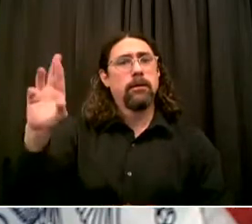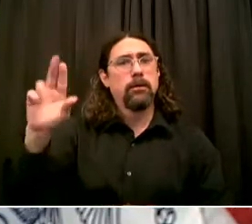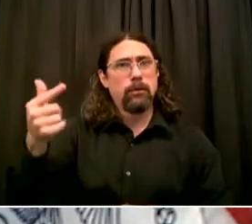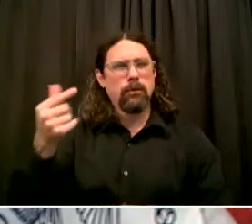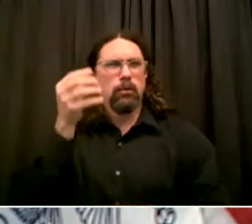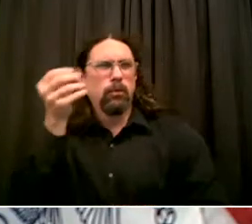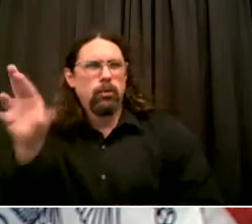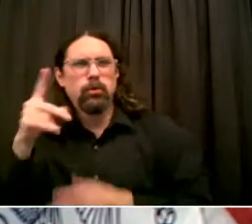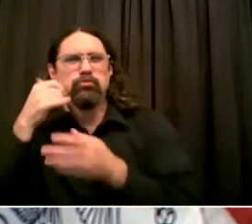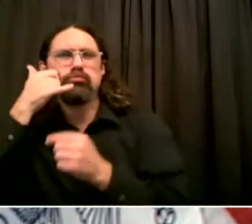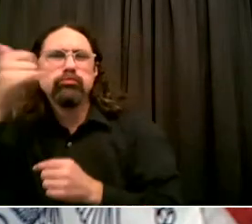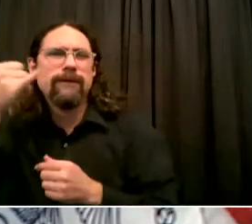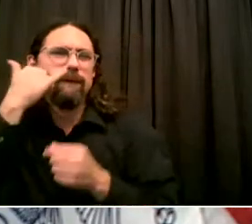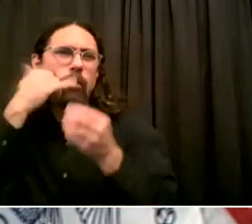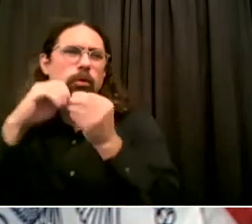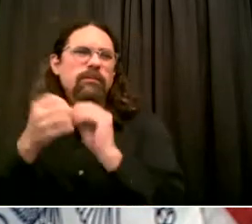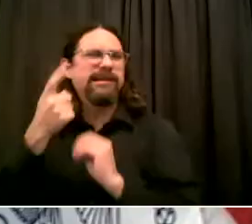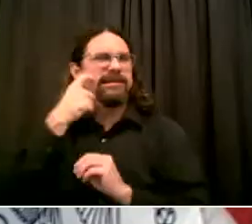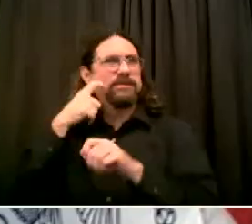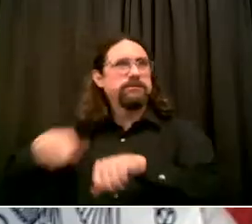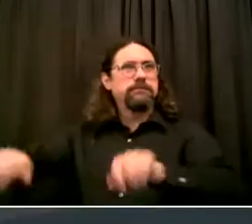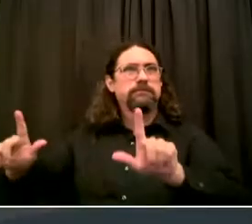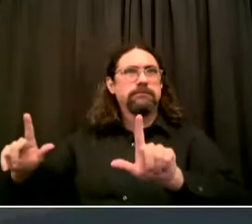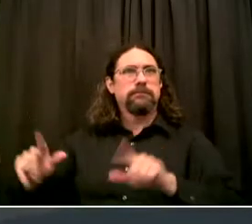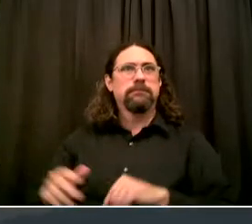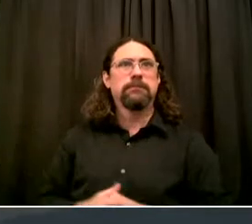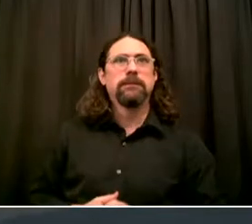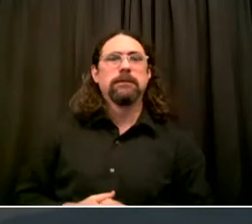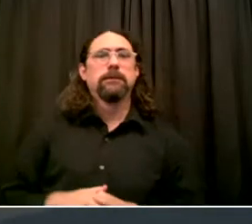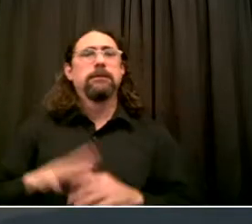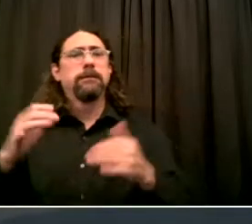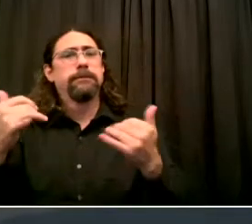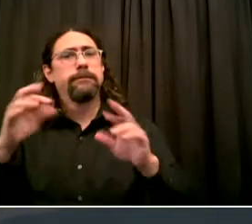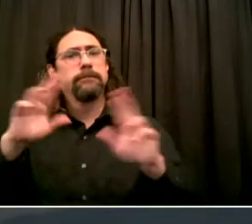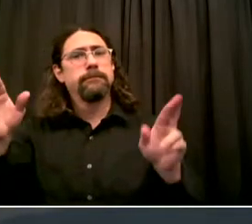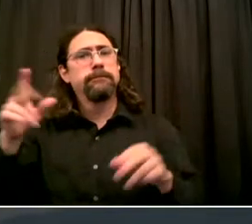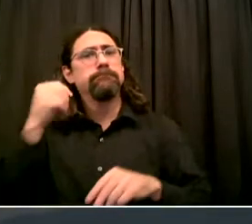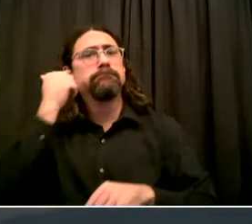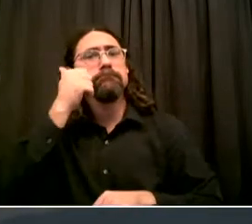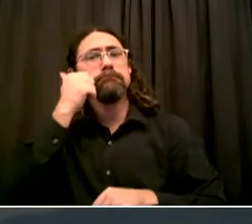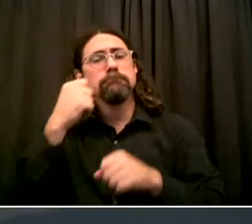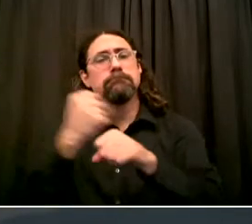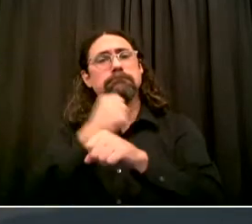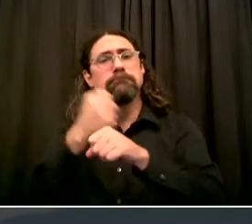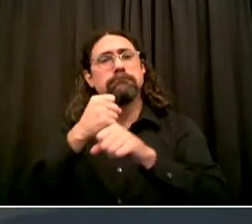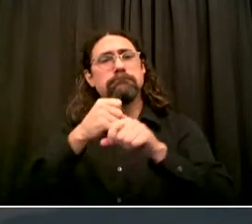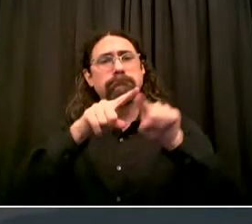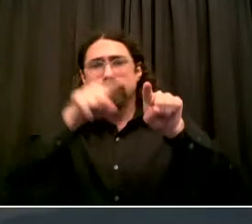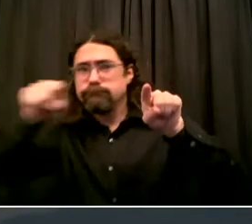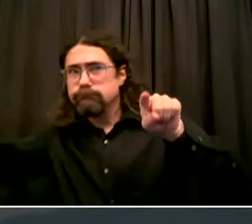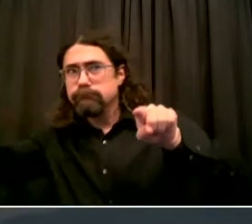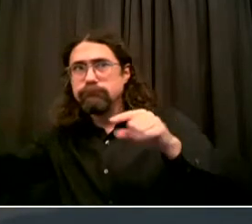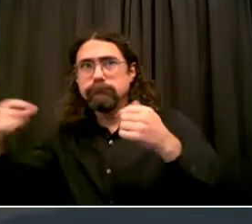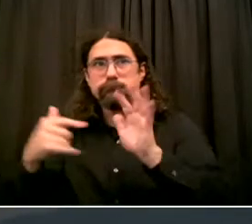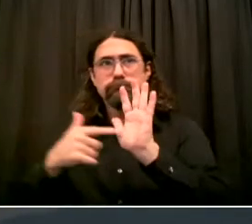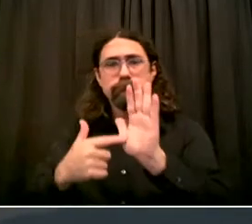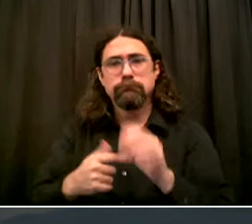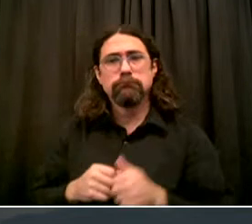NYBC.ORG. IT CAN MAKE SUCH OF A DIFFERENCE. . IT T N CABBE LITERALLY A LIFESAVER. LET'S GO OVER DAILY INDICATORS. NUMBER ONE, DAILY NUMBER OF